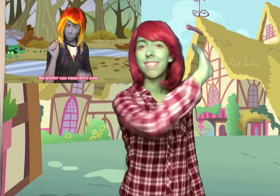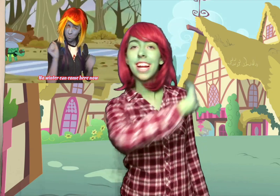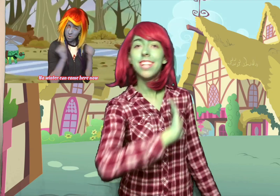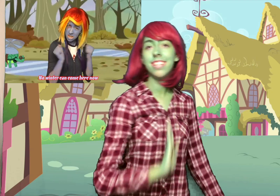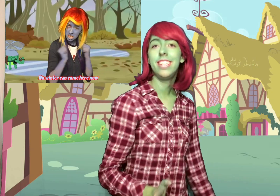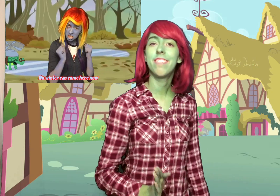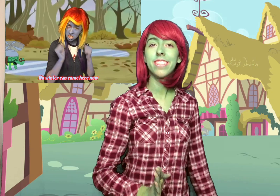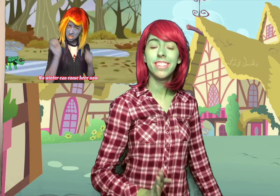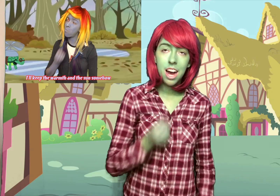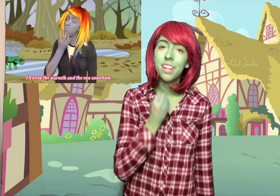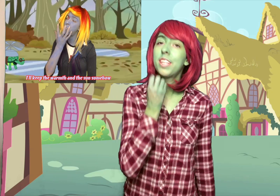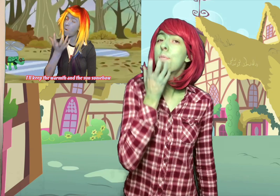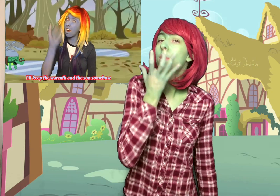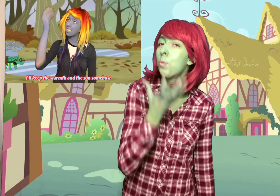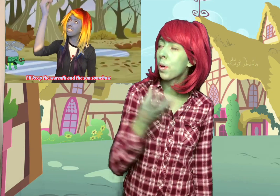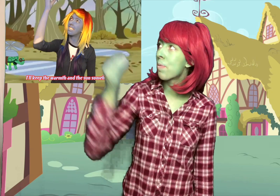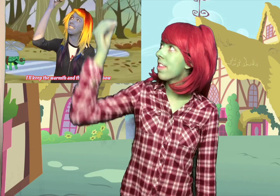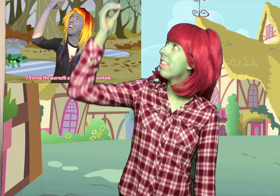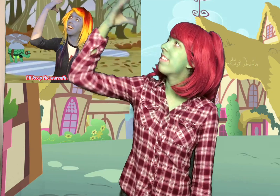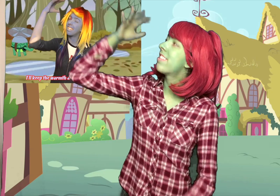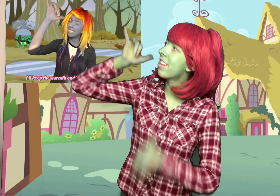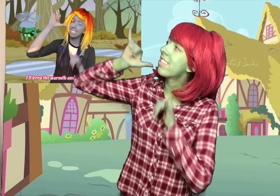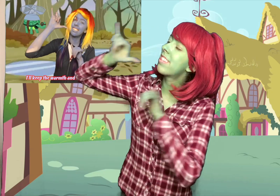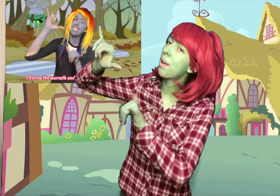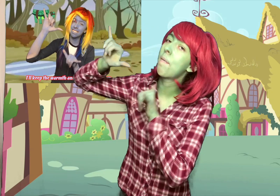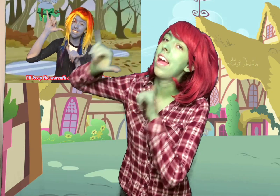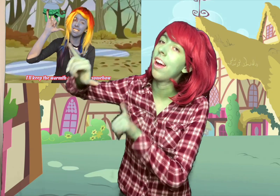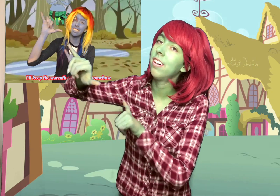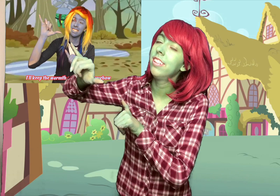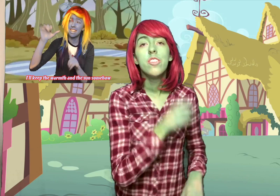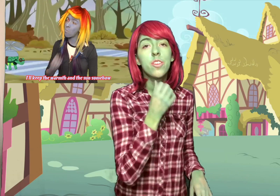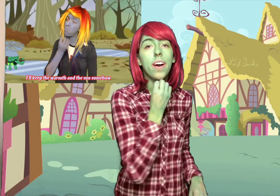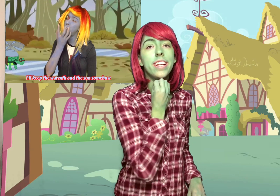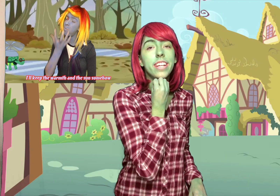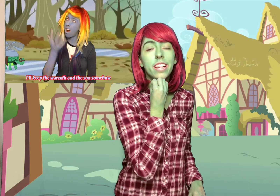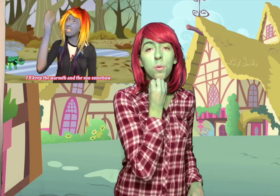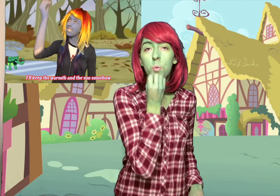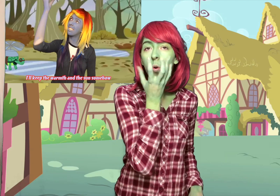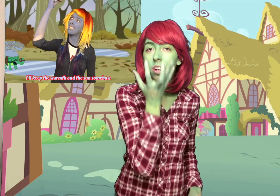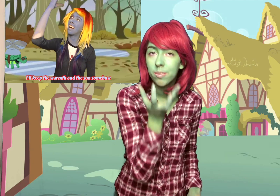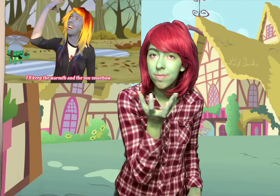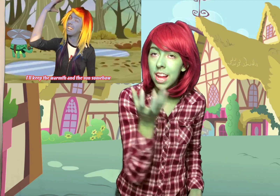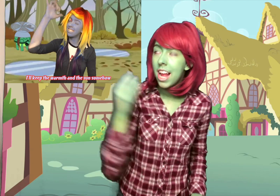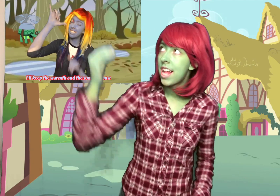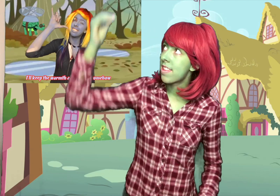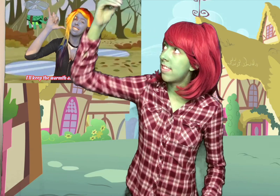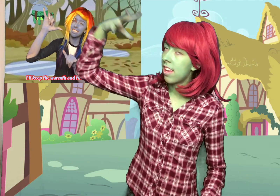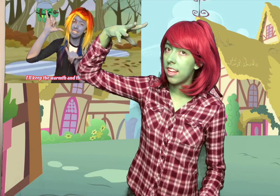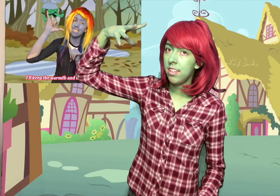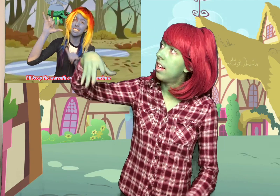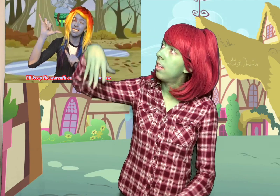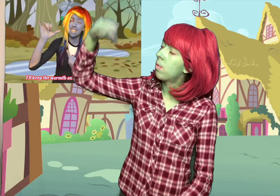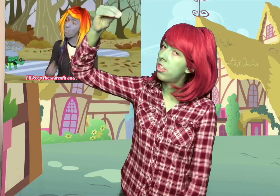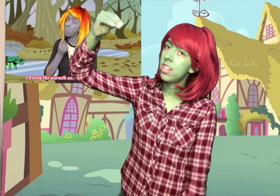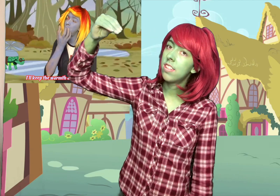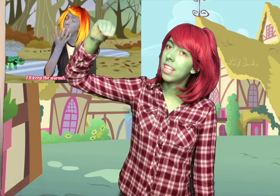right? NEVER "i'll keep the warmth in the sun somehow" so i did WARM and the SUN which is like